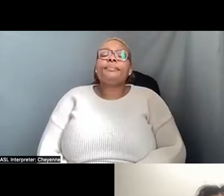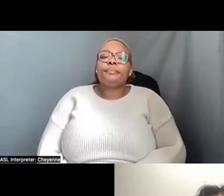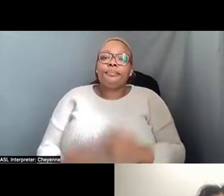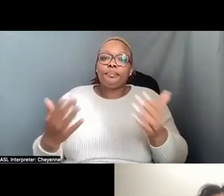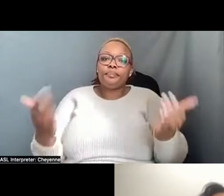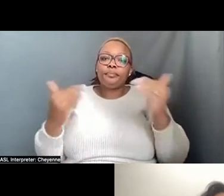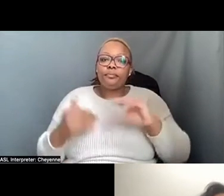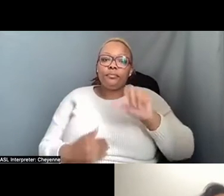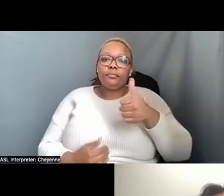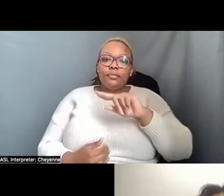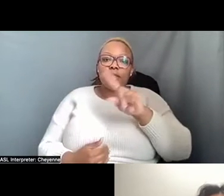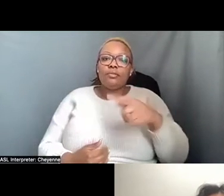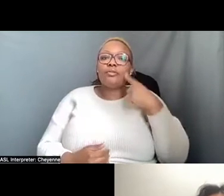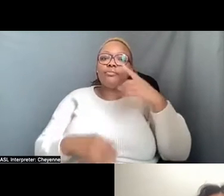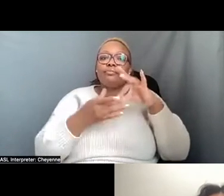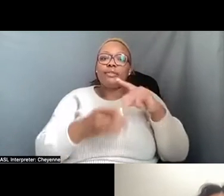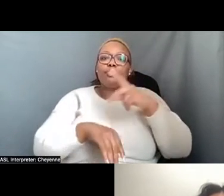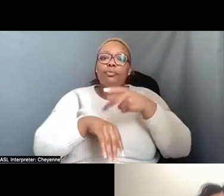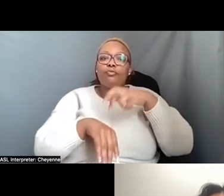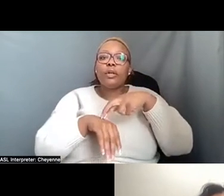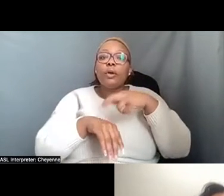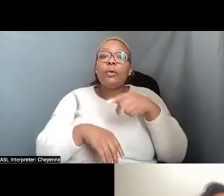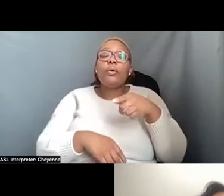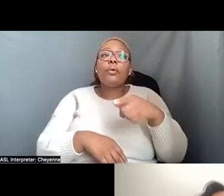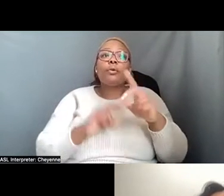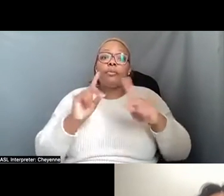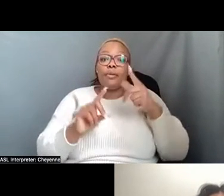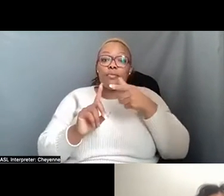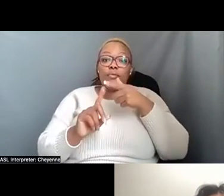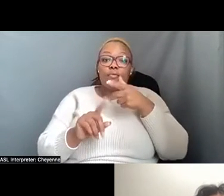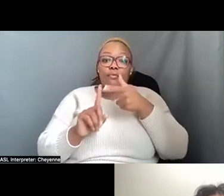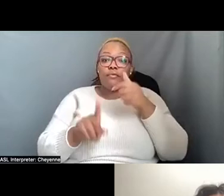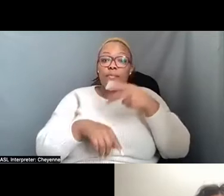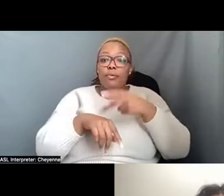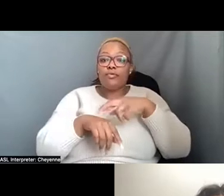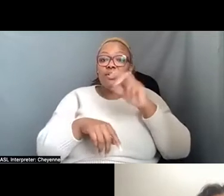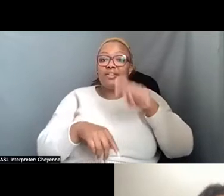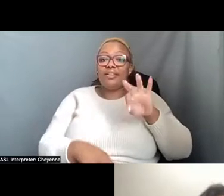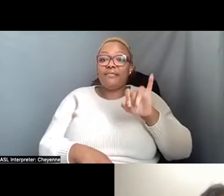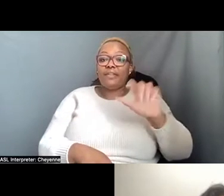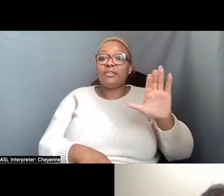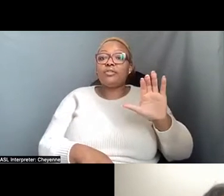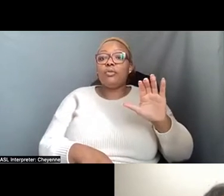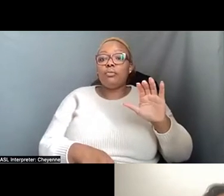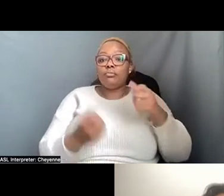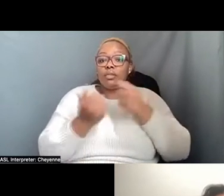Another question about Puerto Rico.